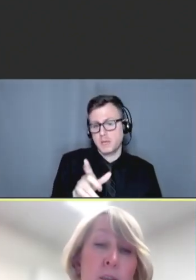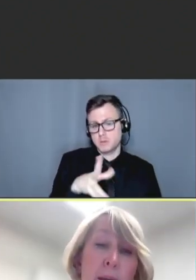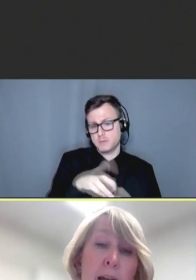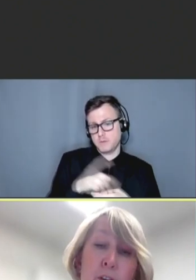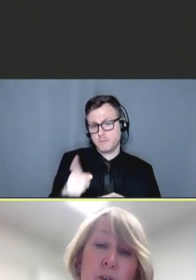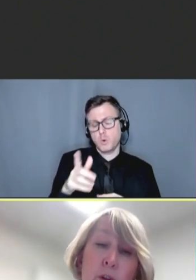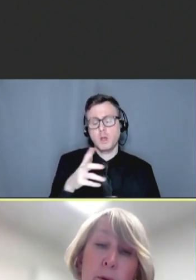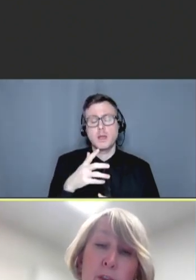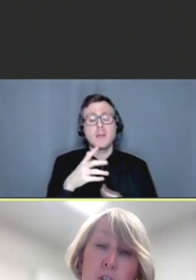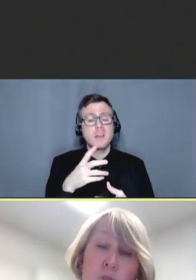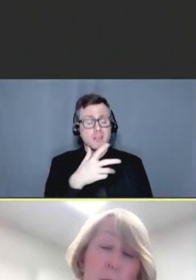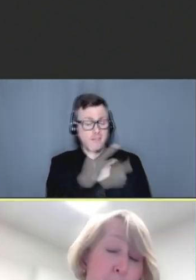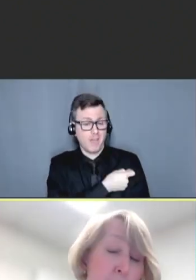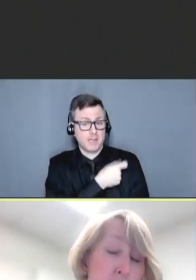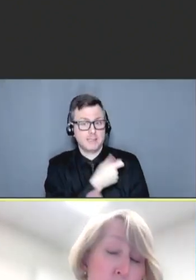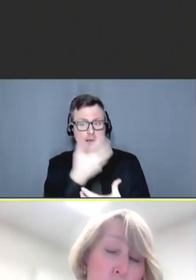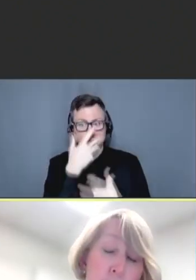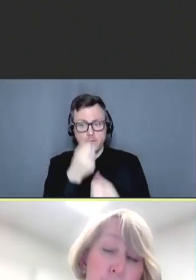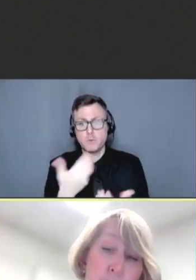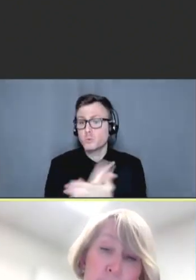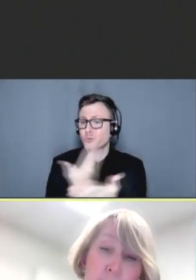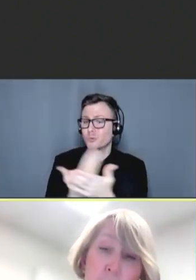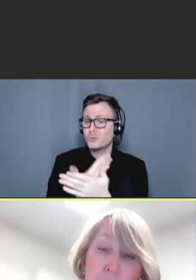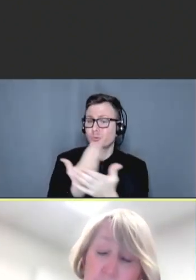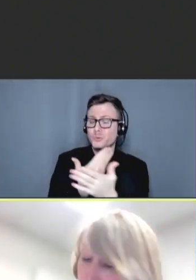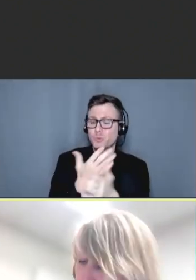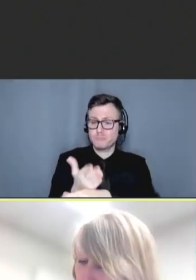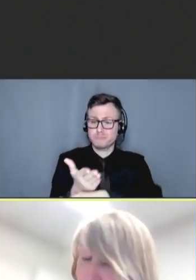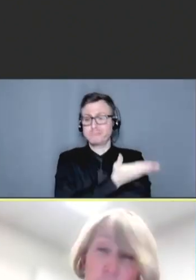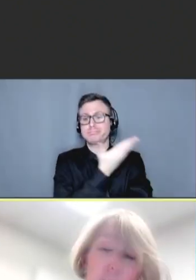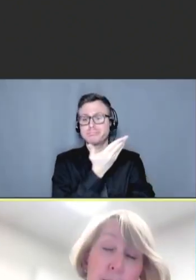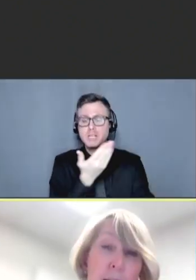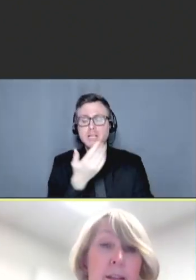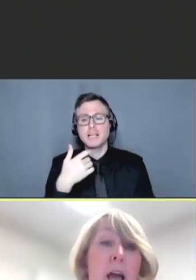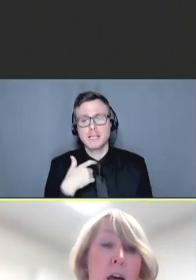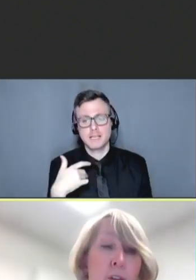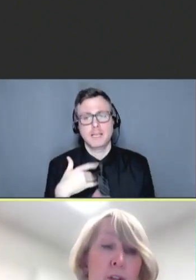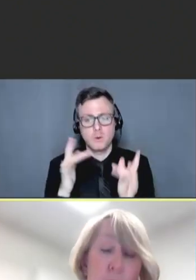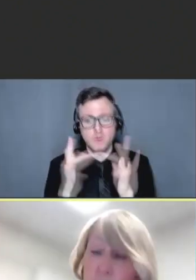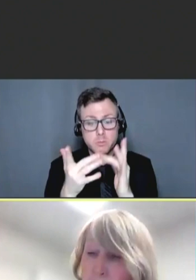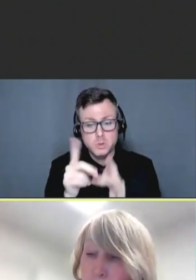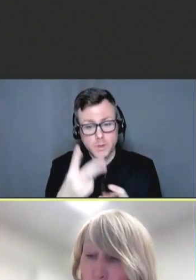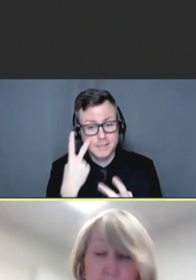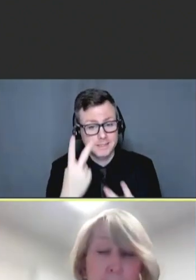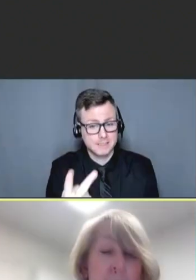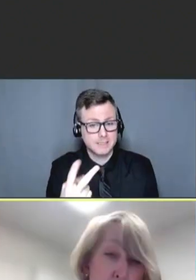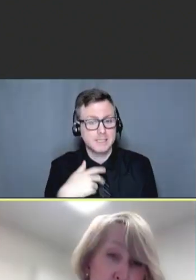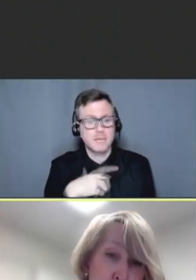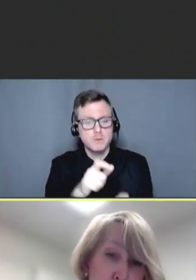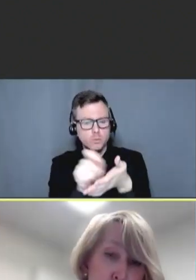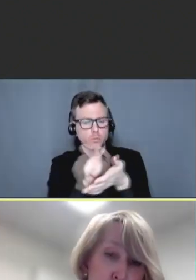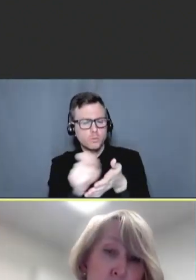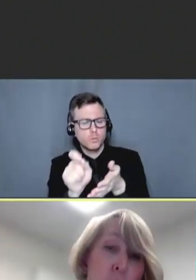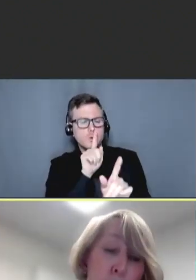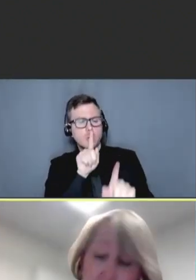So, we have a newly refreshed website for vaccine competence if you'd like to look at that. And there is a written report that has that information.